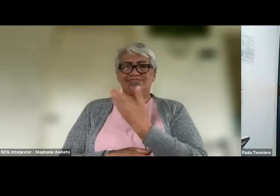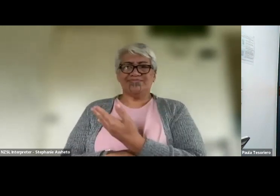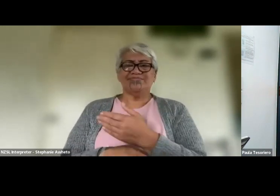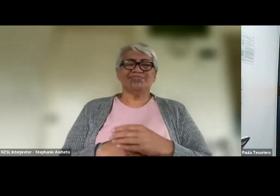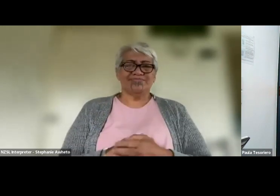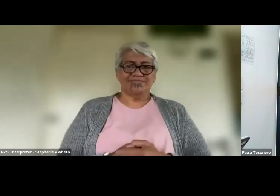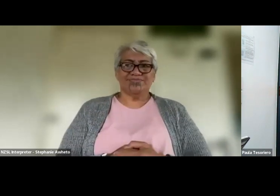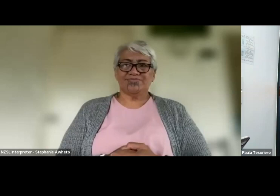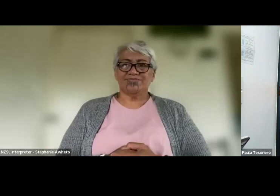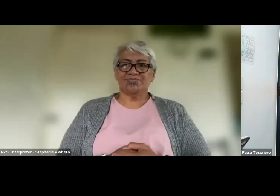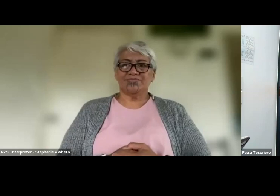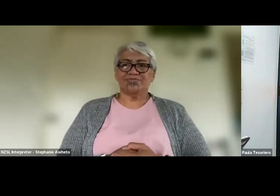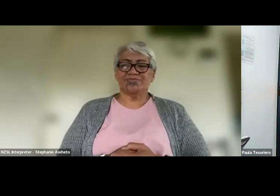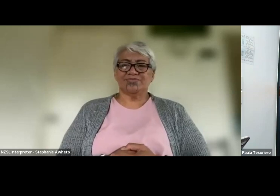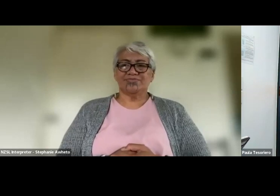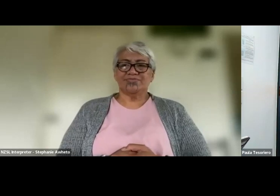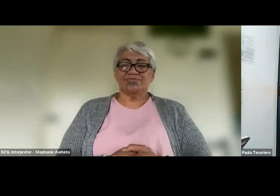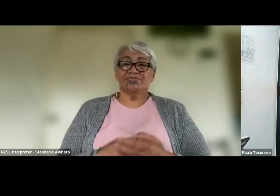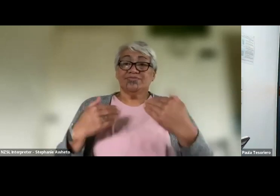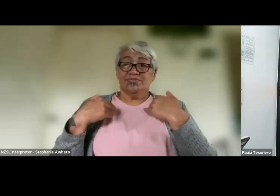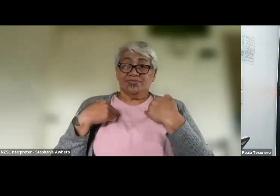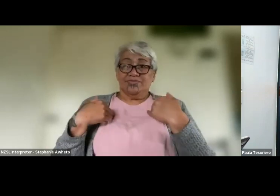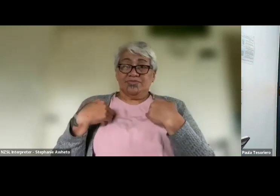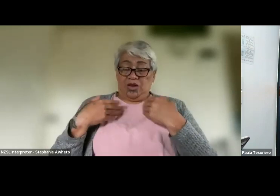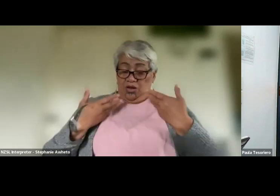So I’m wearing a very dark